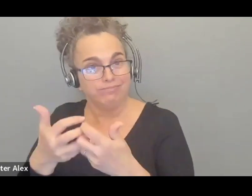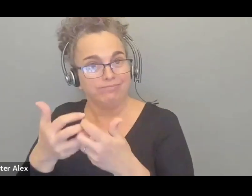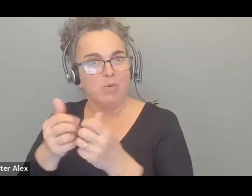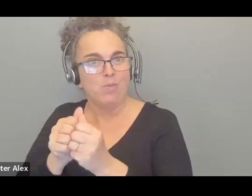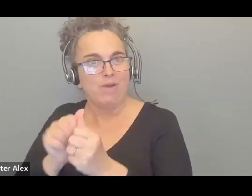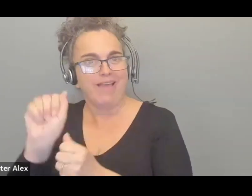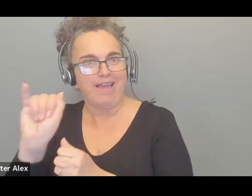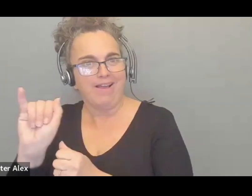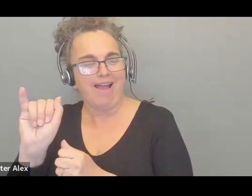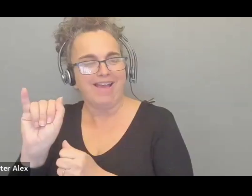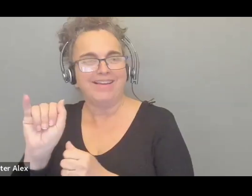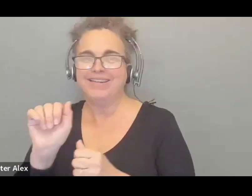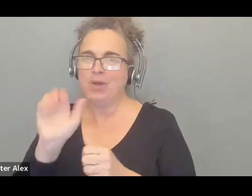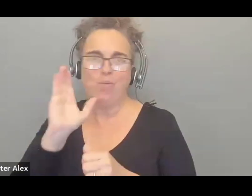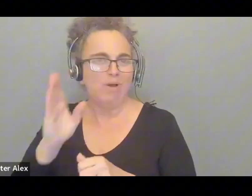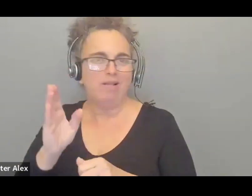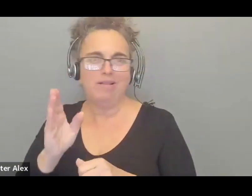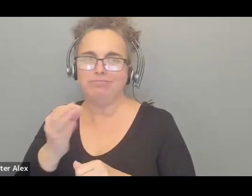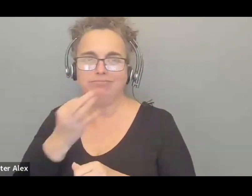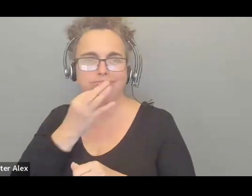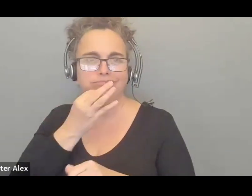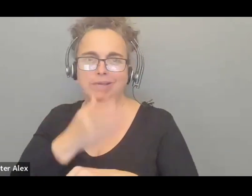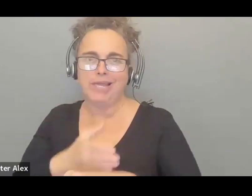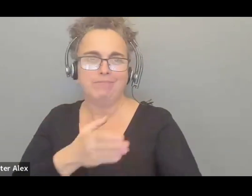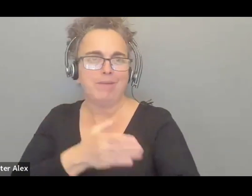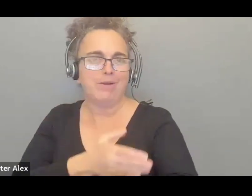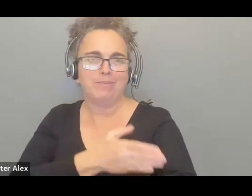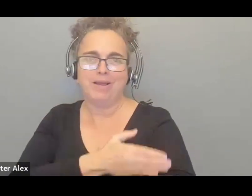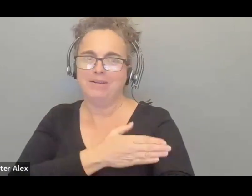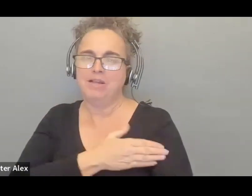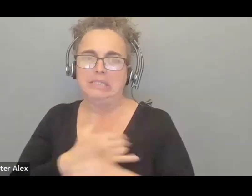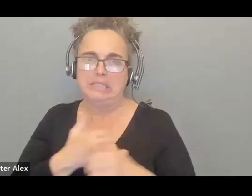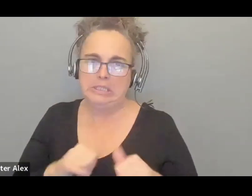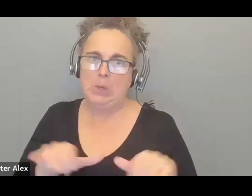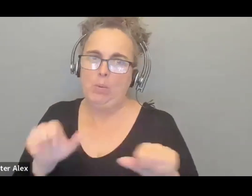it's like just going to get better. There's a lot of work being done so don't,